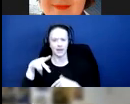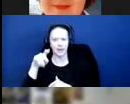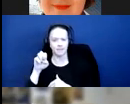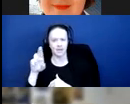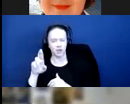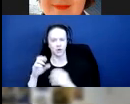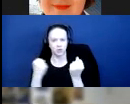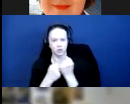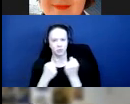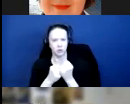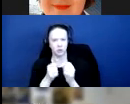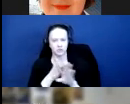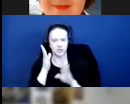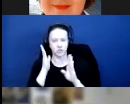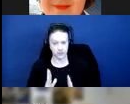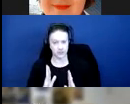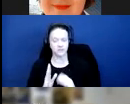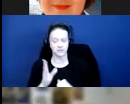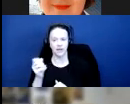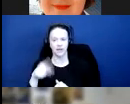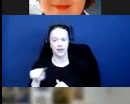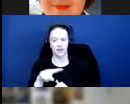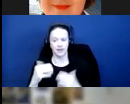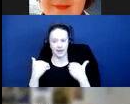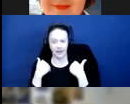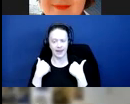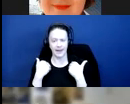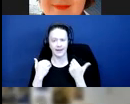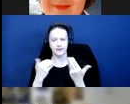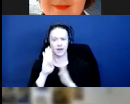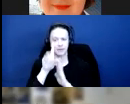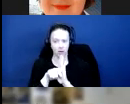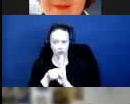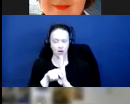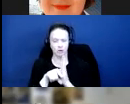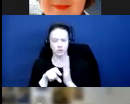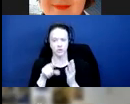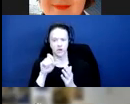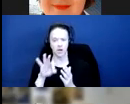who have a background of substance use